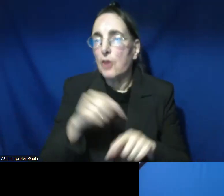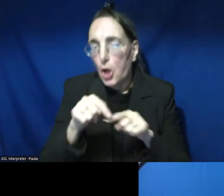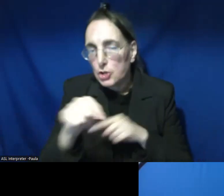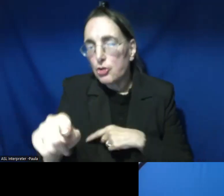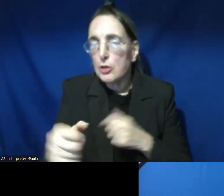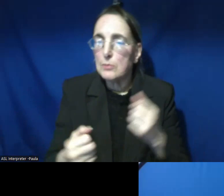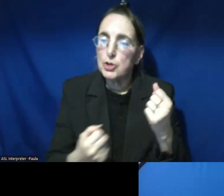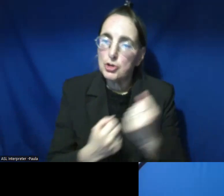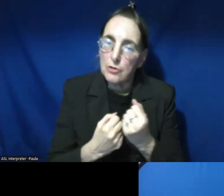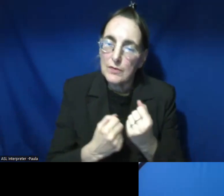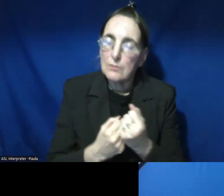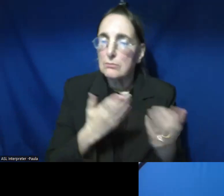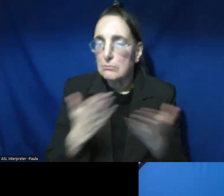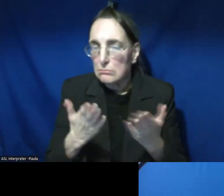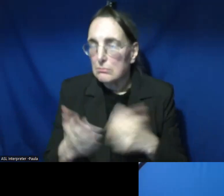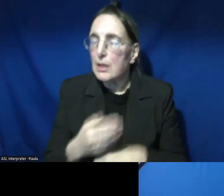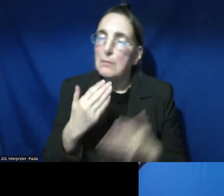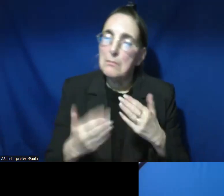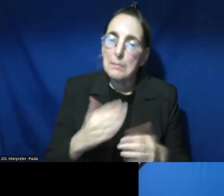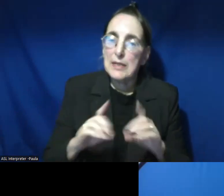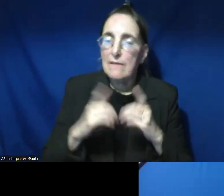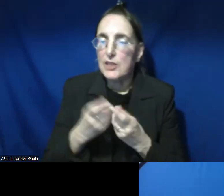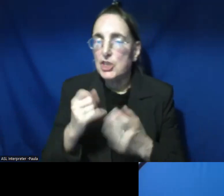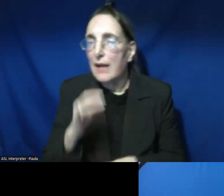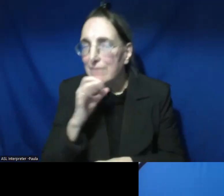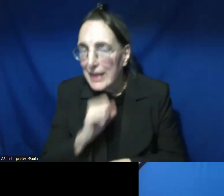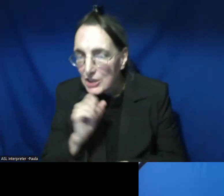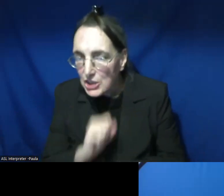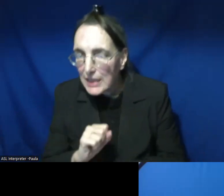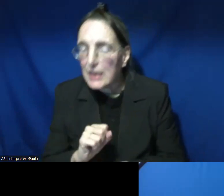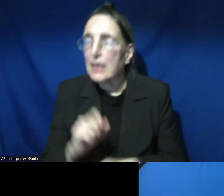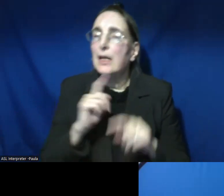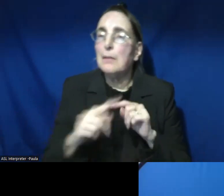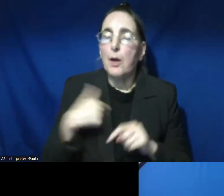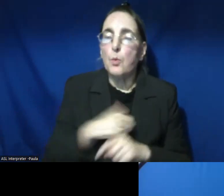It may be under the division of aging. But again, we do request or encourage you